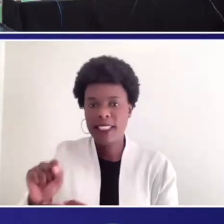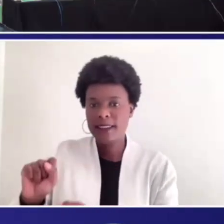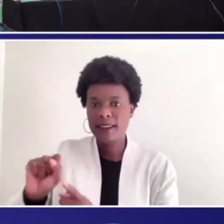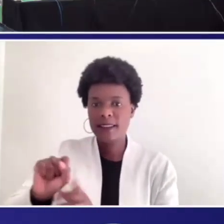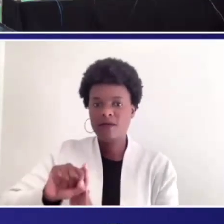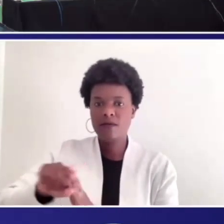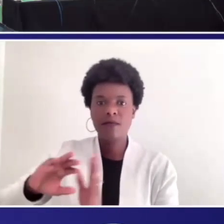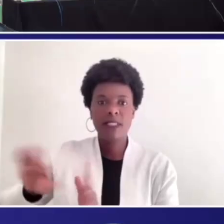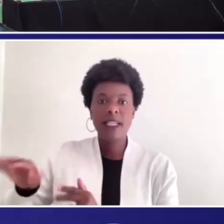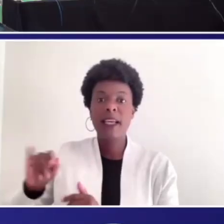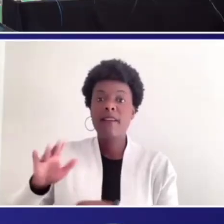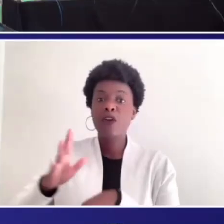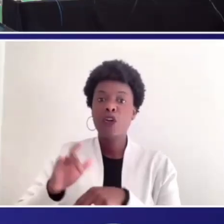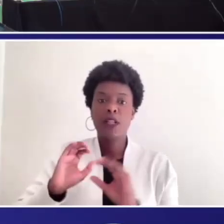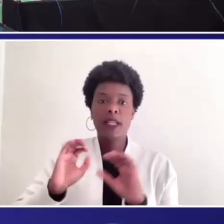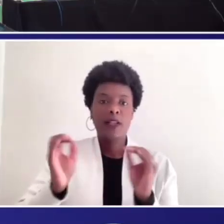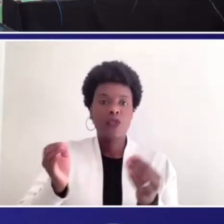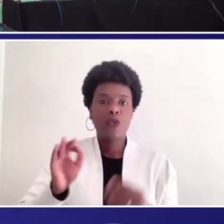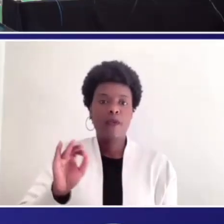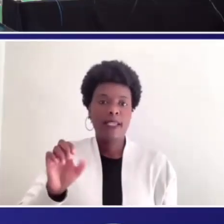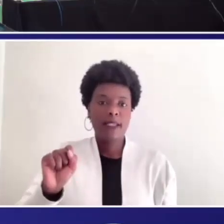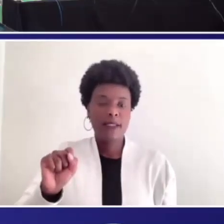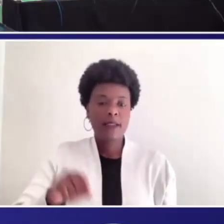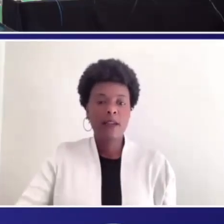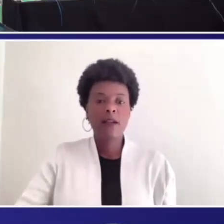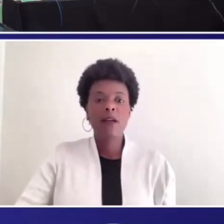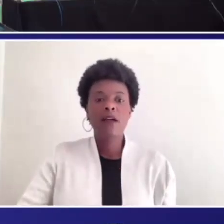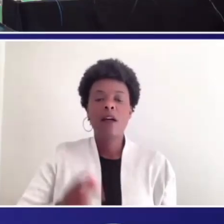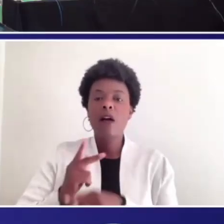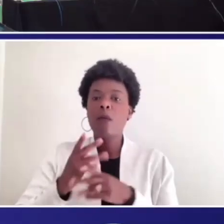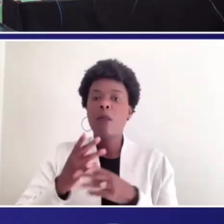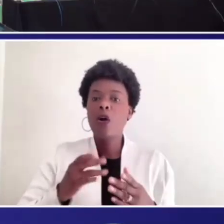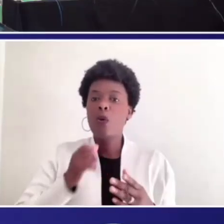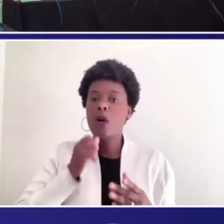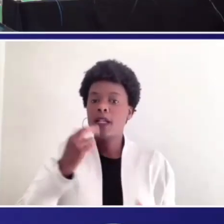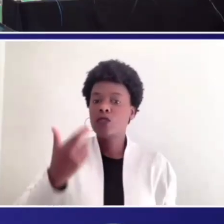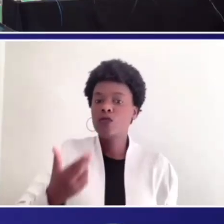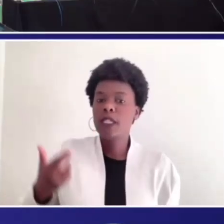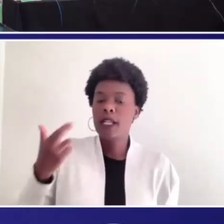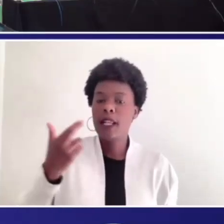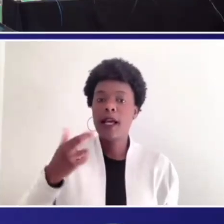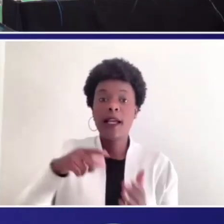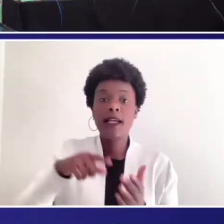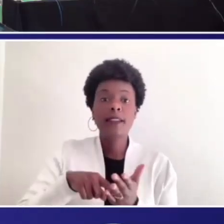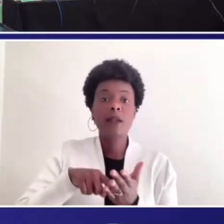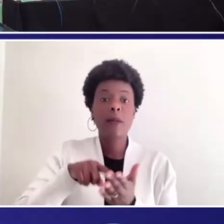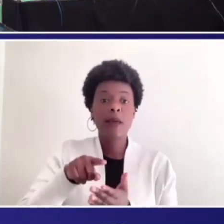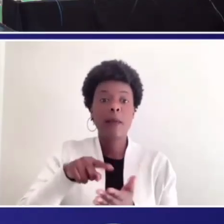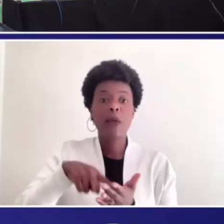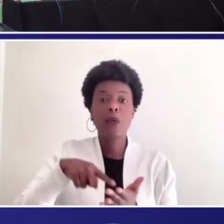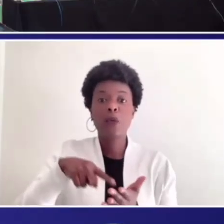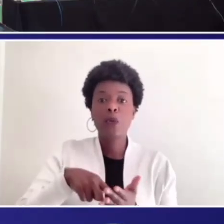made it early. Borrower doesn't realize payment due date has been advanced, or doesn't understand the importance and